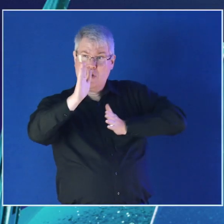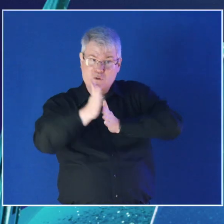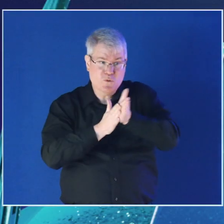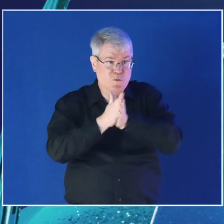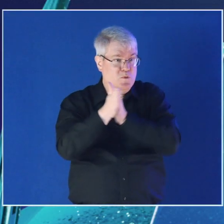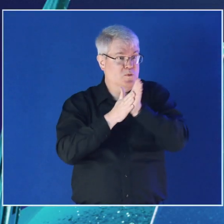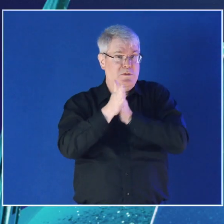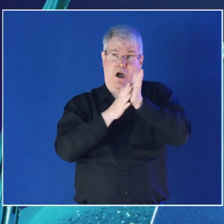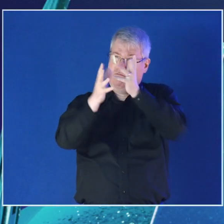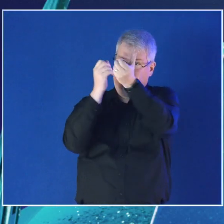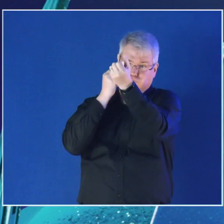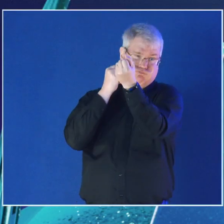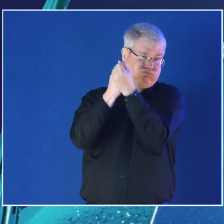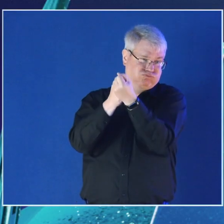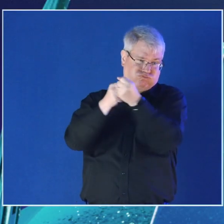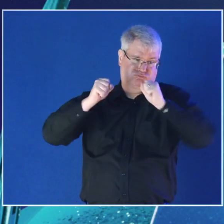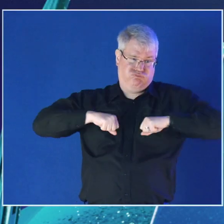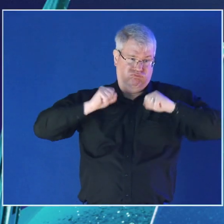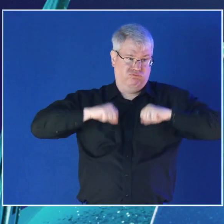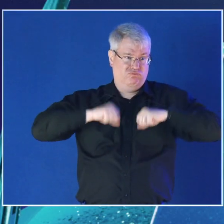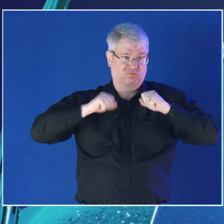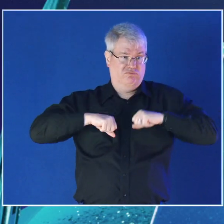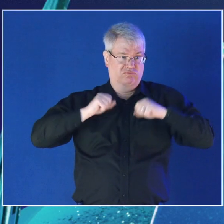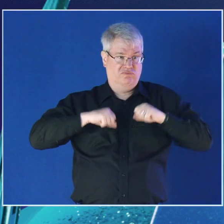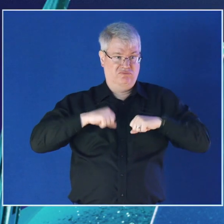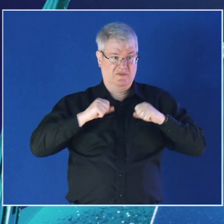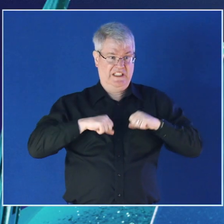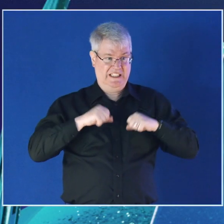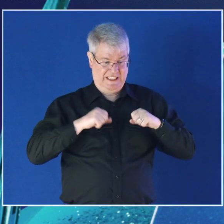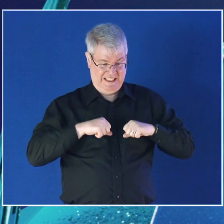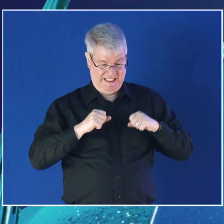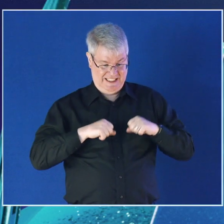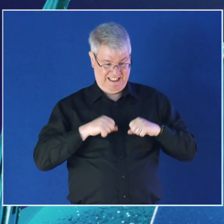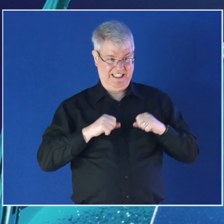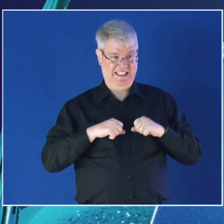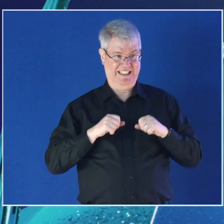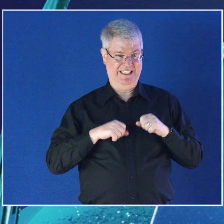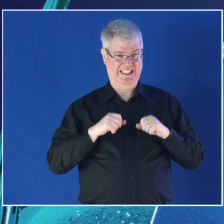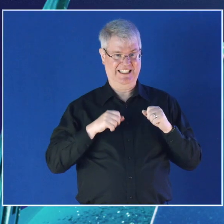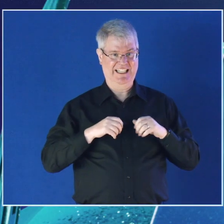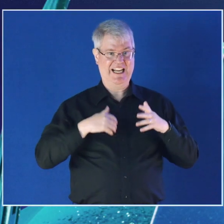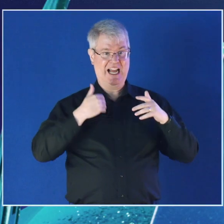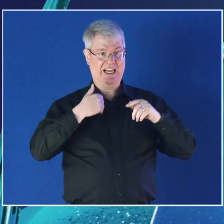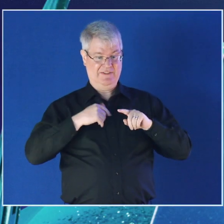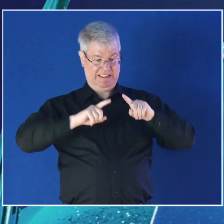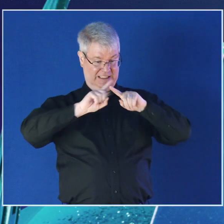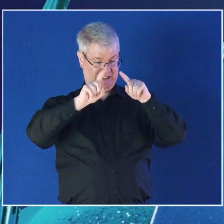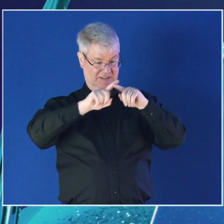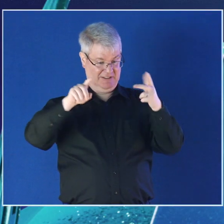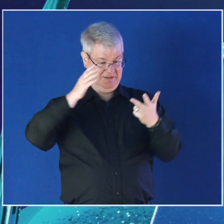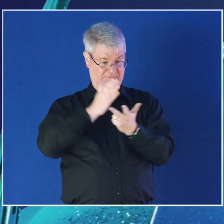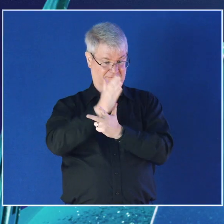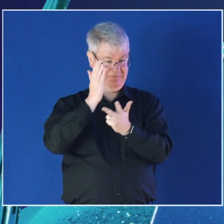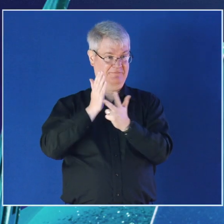of this week, HID support for Braille displays is rolling out a Windows Insiders program.